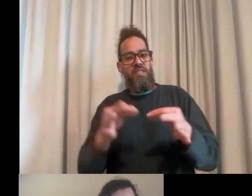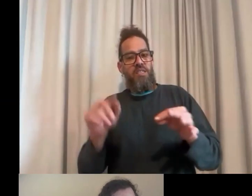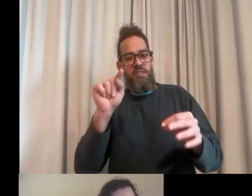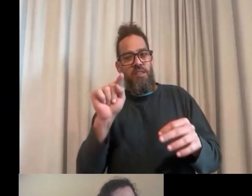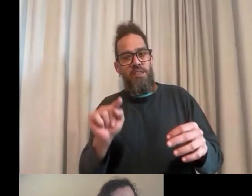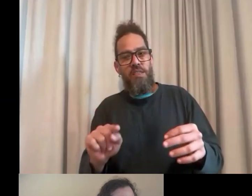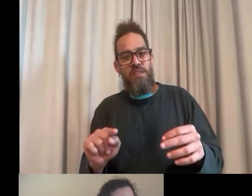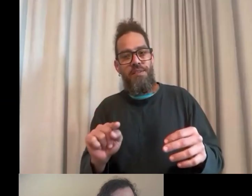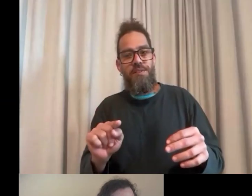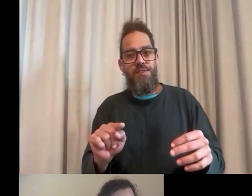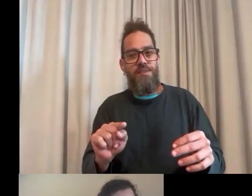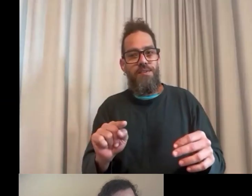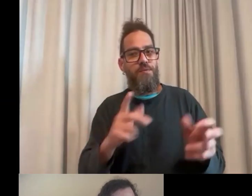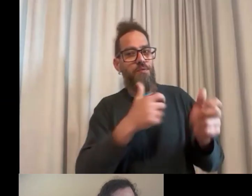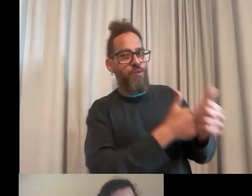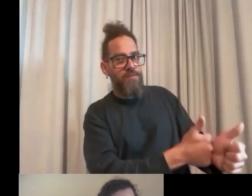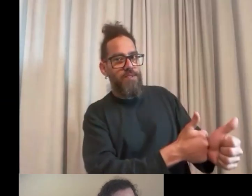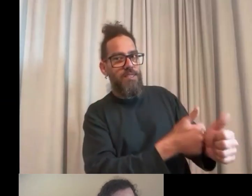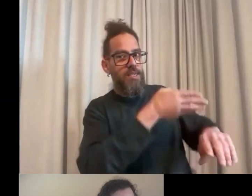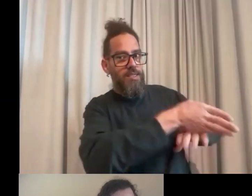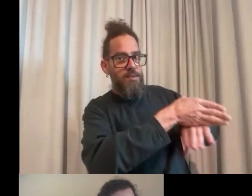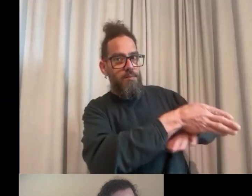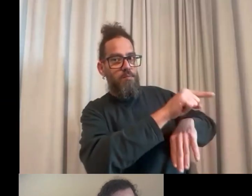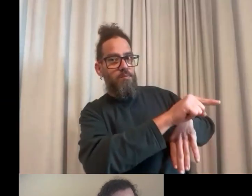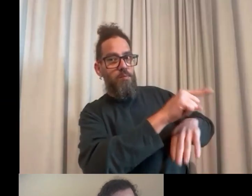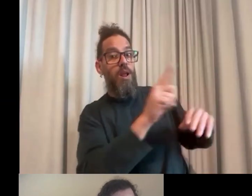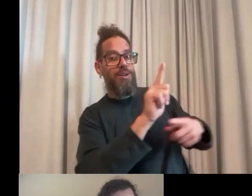or you can have multiple accessibility statements.